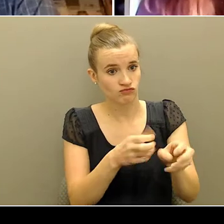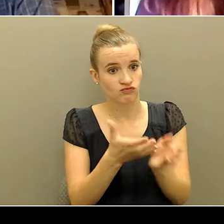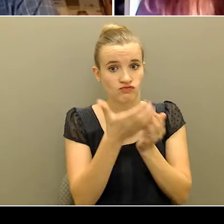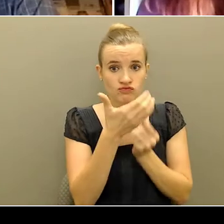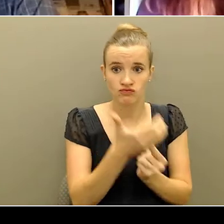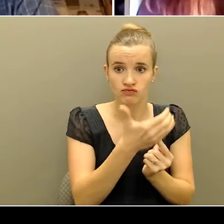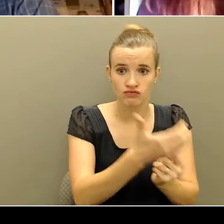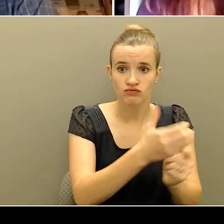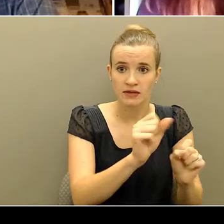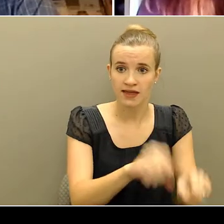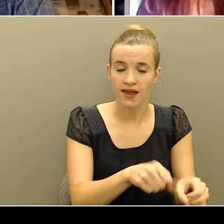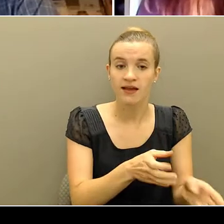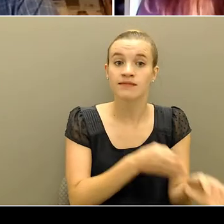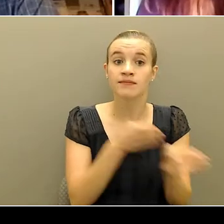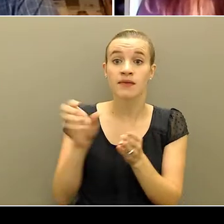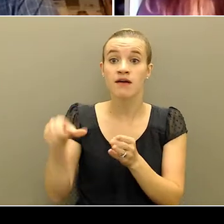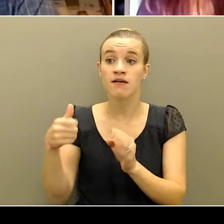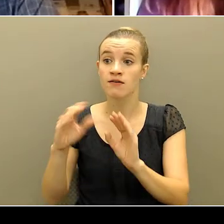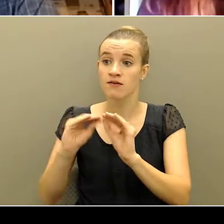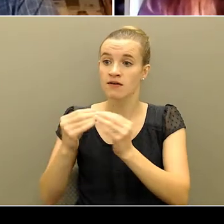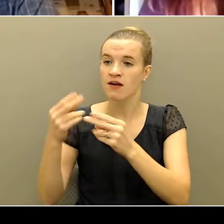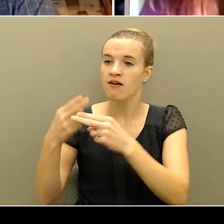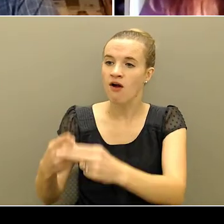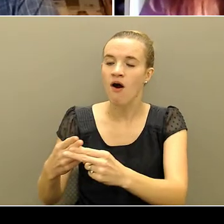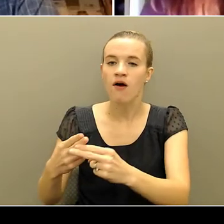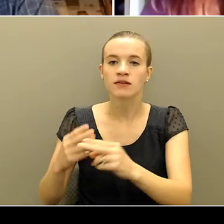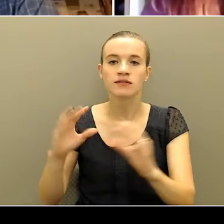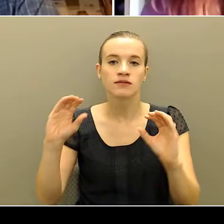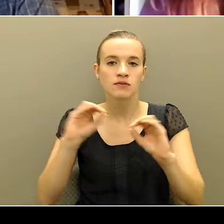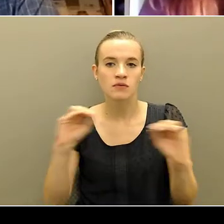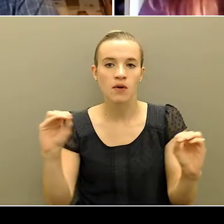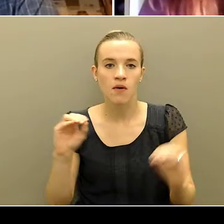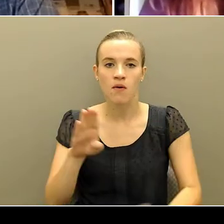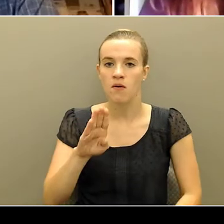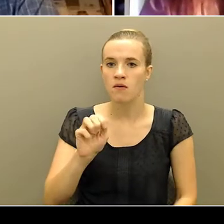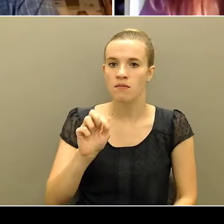the country and have a weekend of activities. You know, in Colorado, they